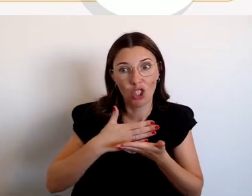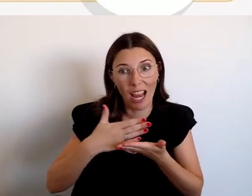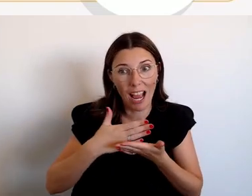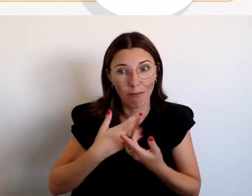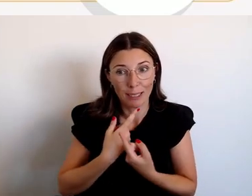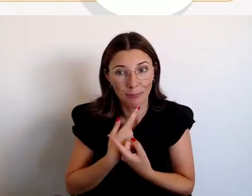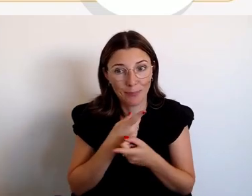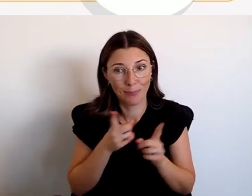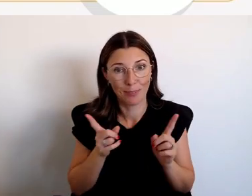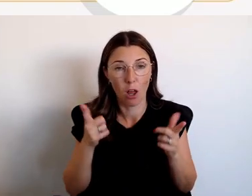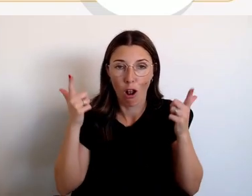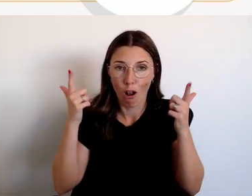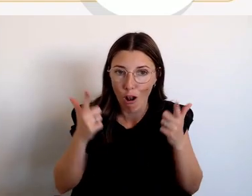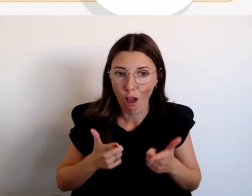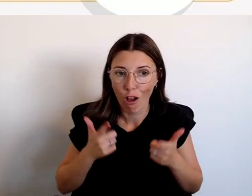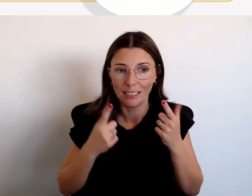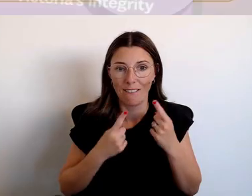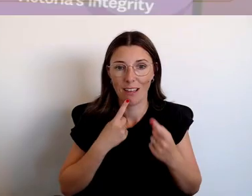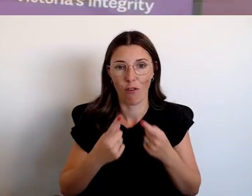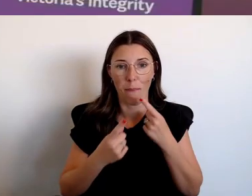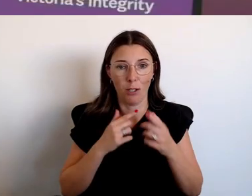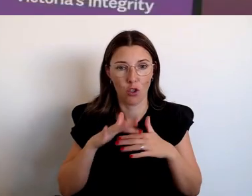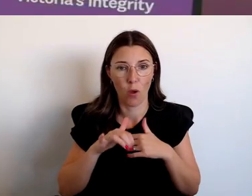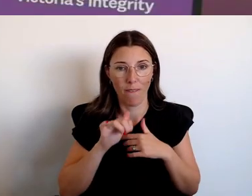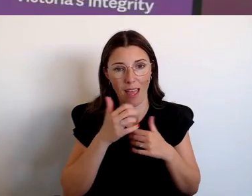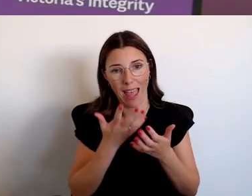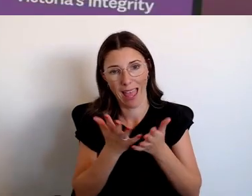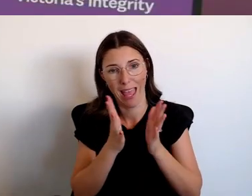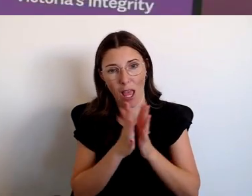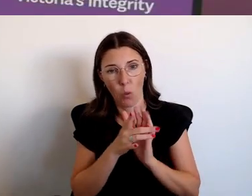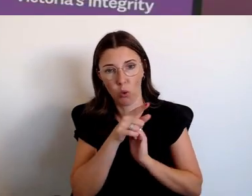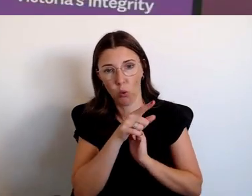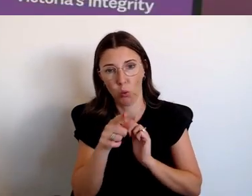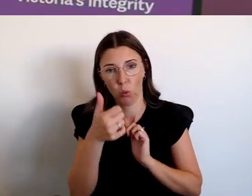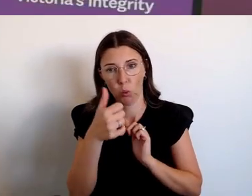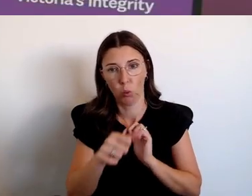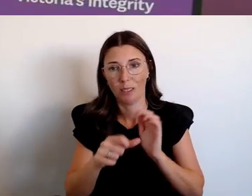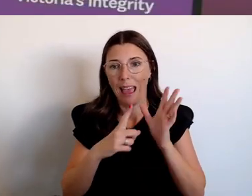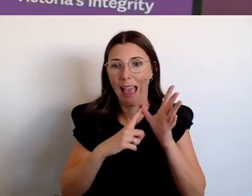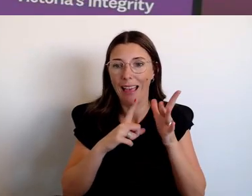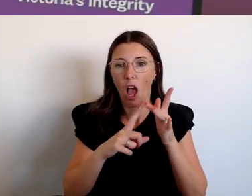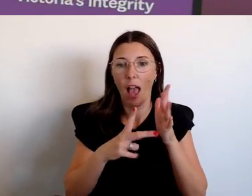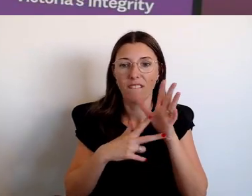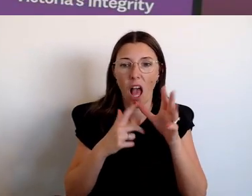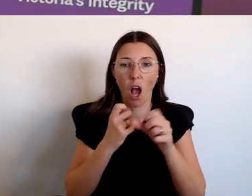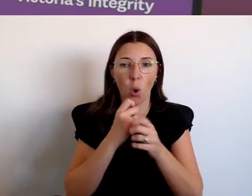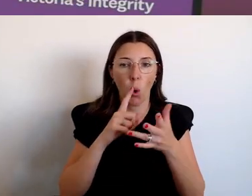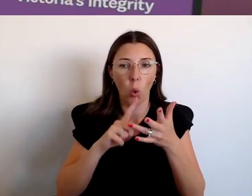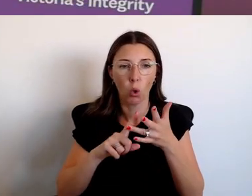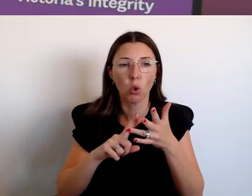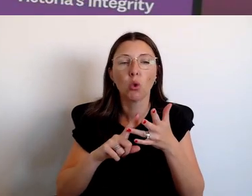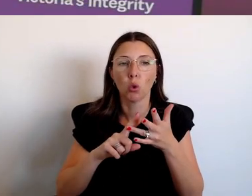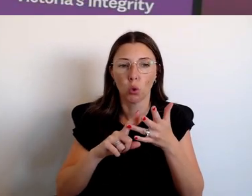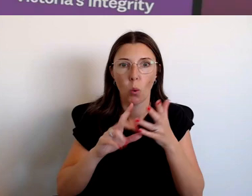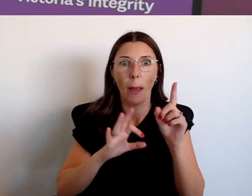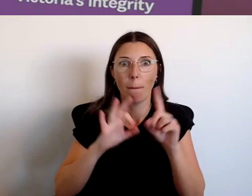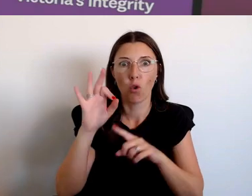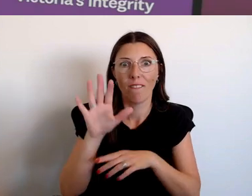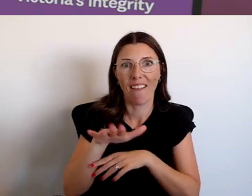sharing a heap of information about your use of AI tools at VAGO to improve efficiency and output.